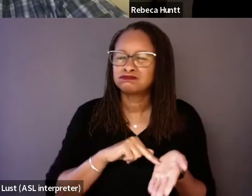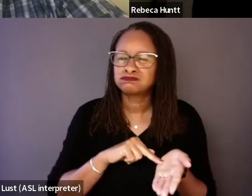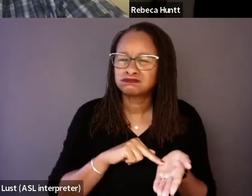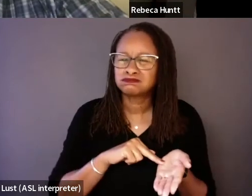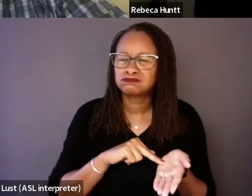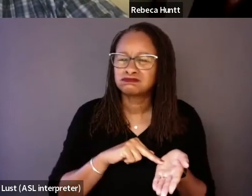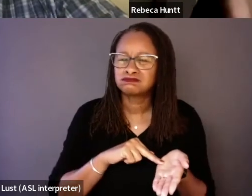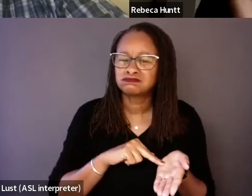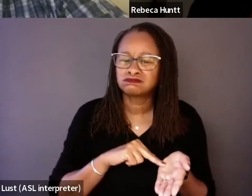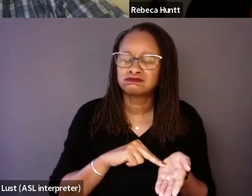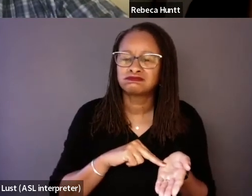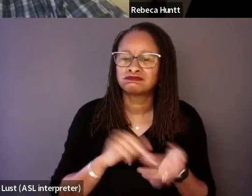pulsating work.